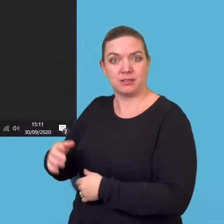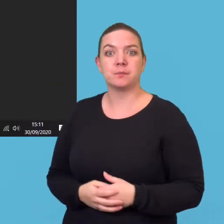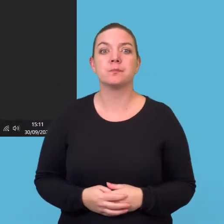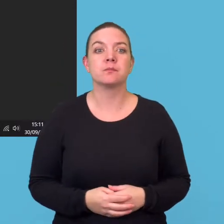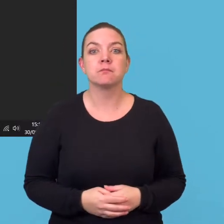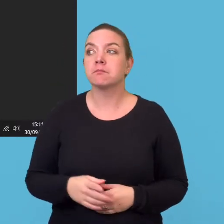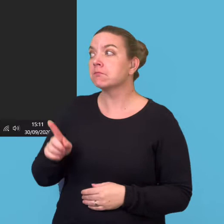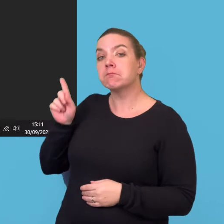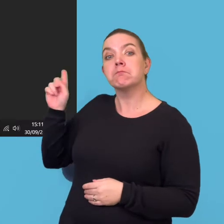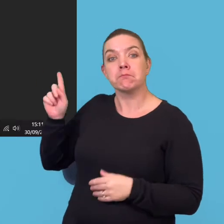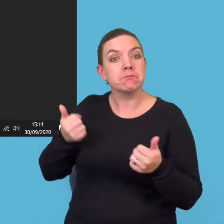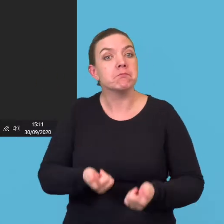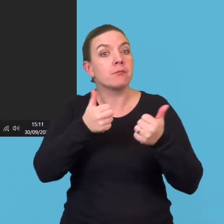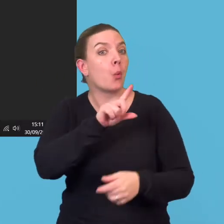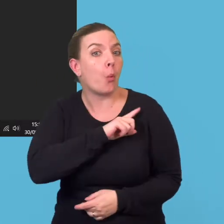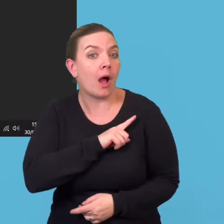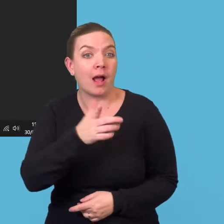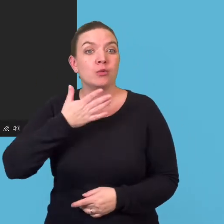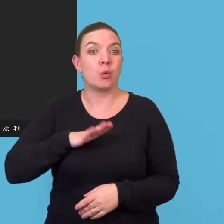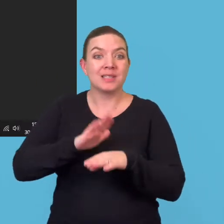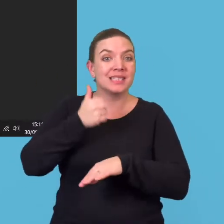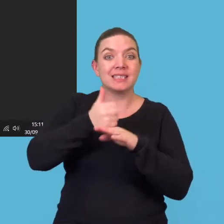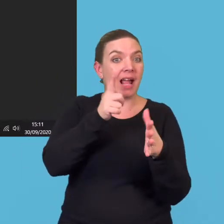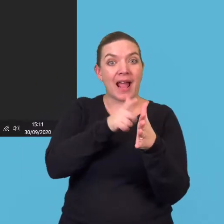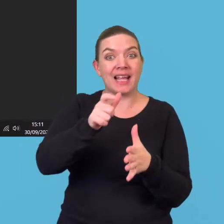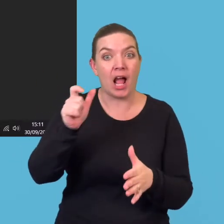you simply click the link, and be taken to a page where you put your name in.